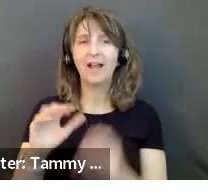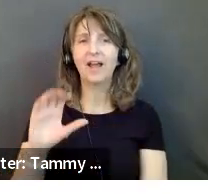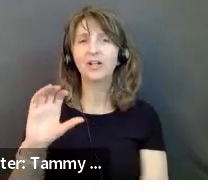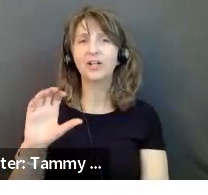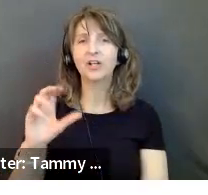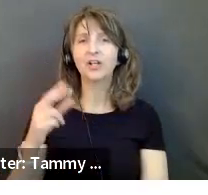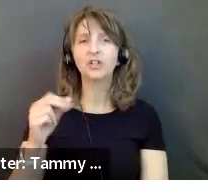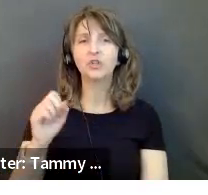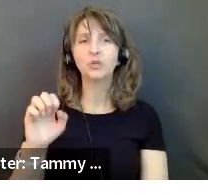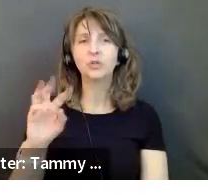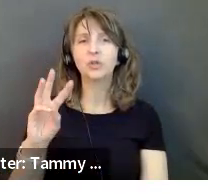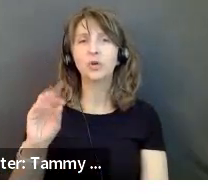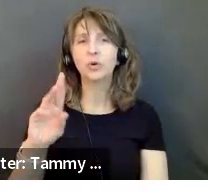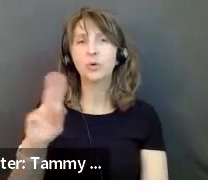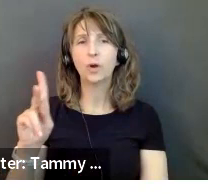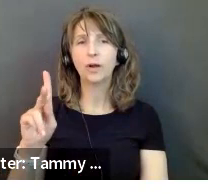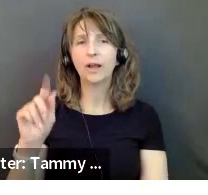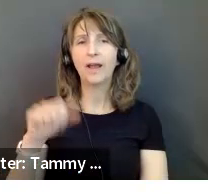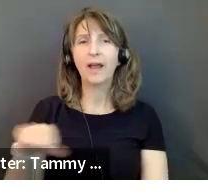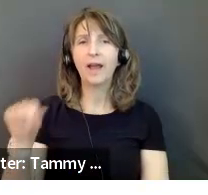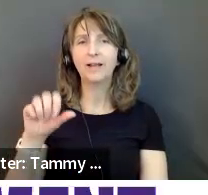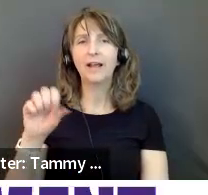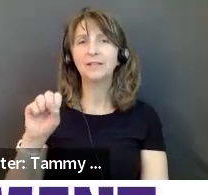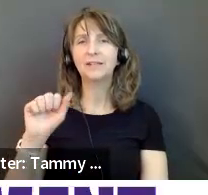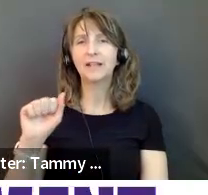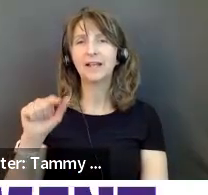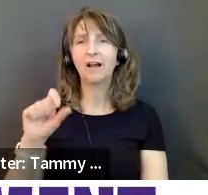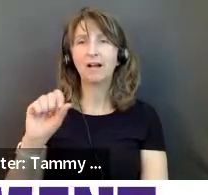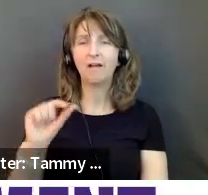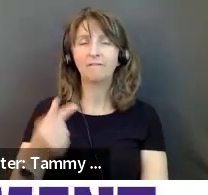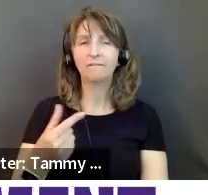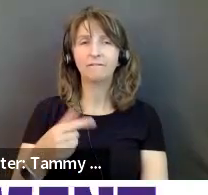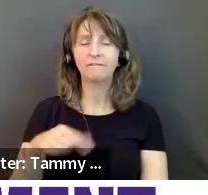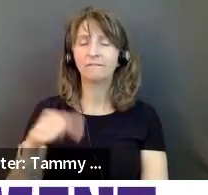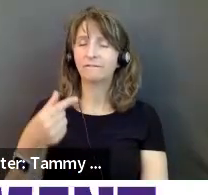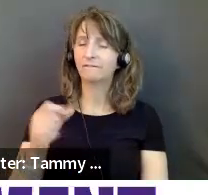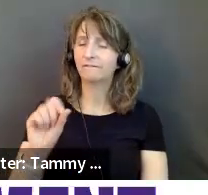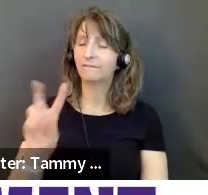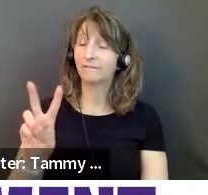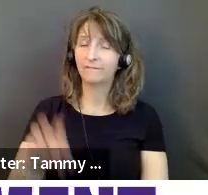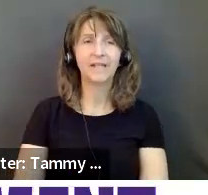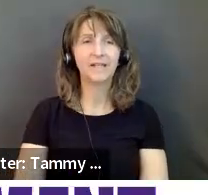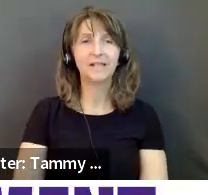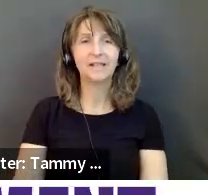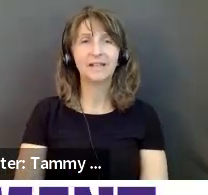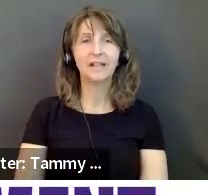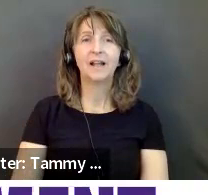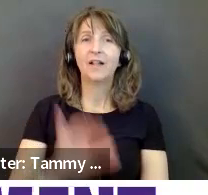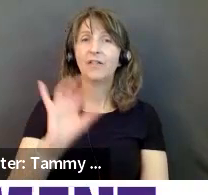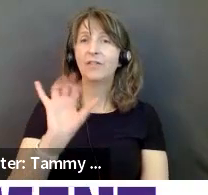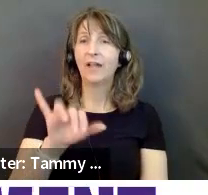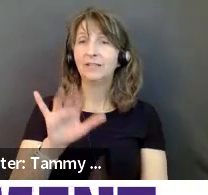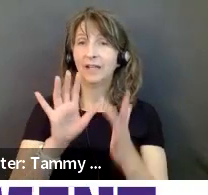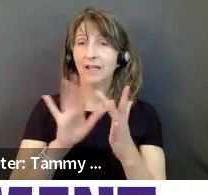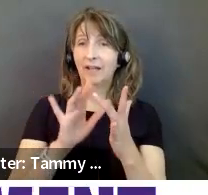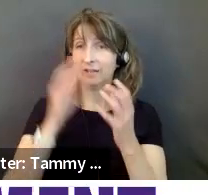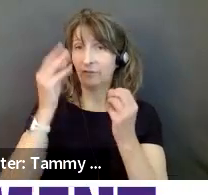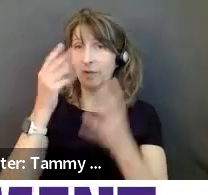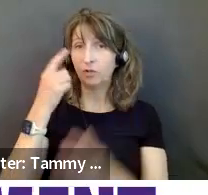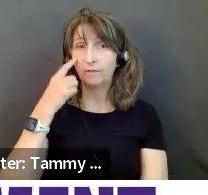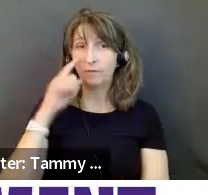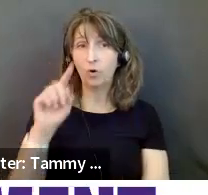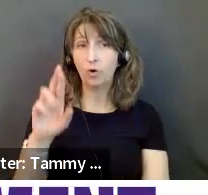Dot com. Website here. Here's the contact information for, Rose.